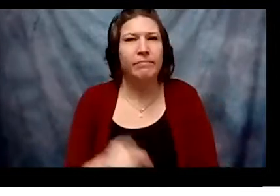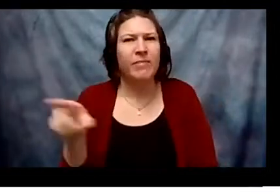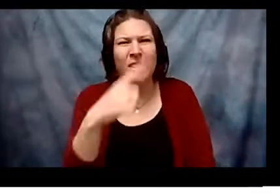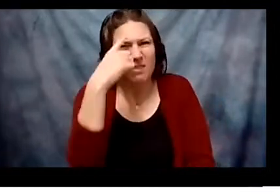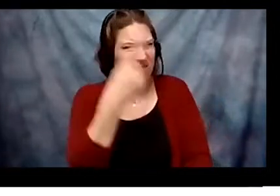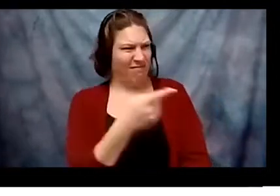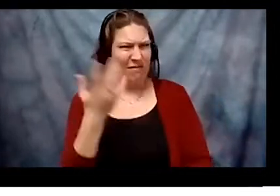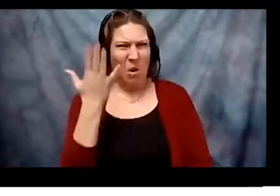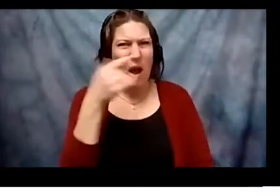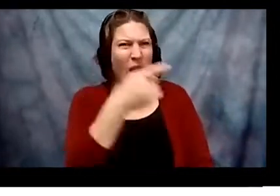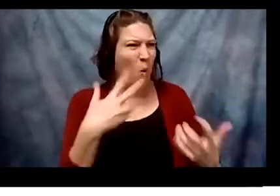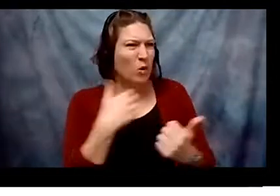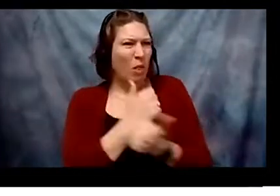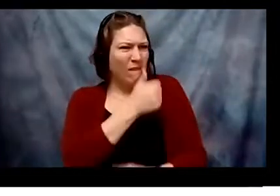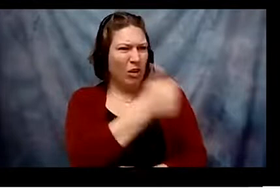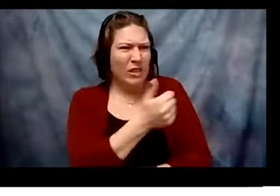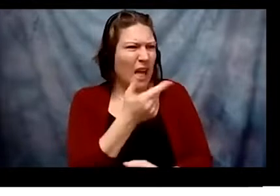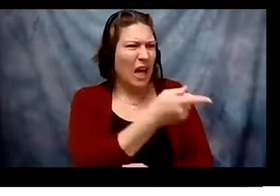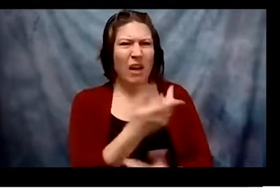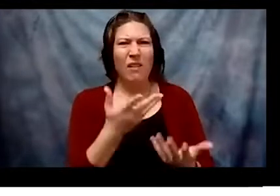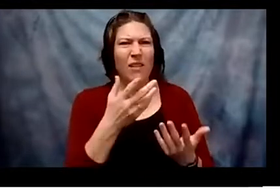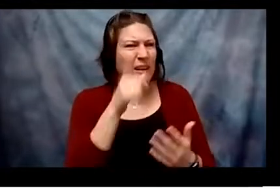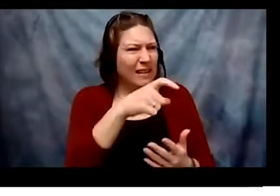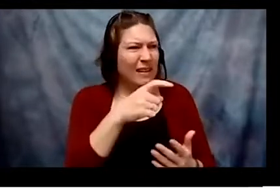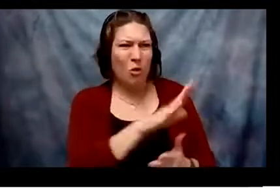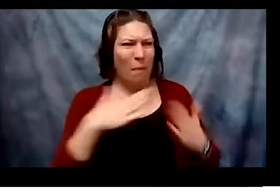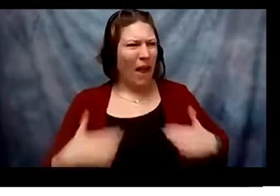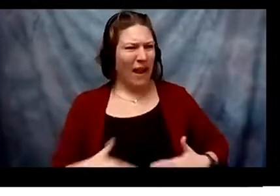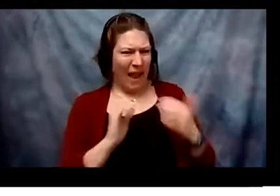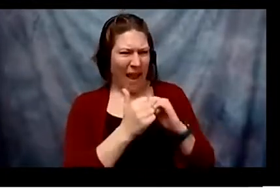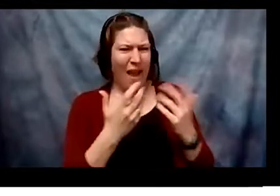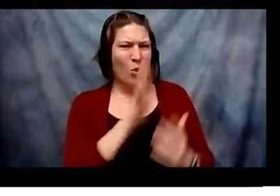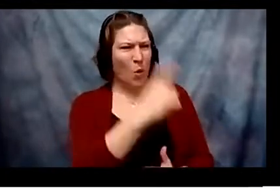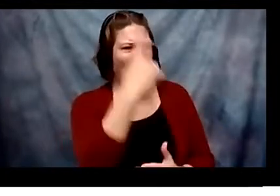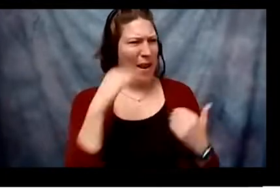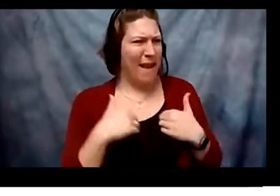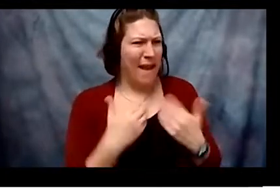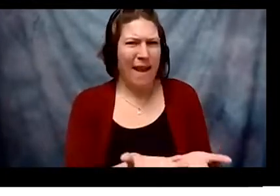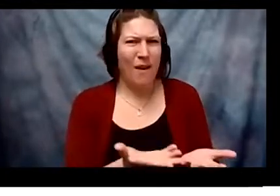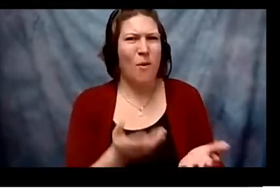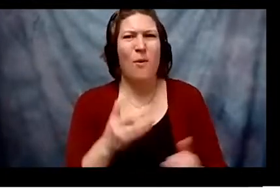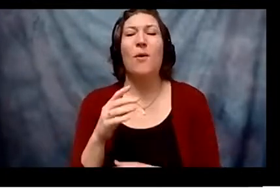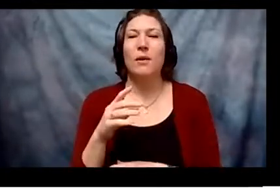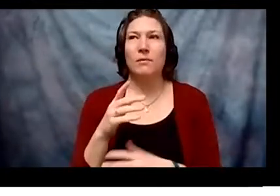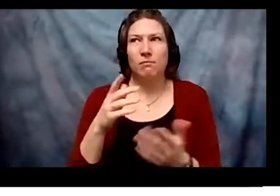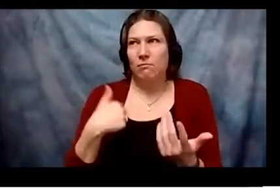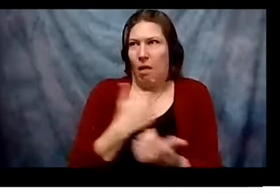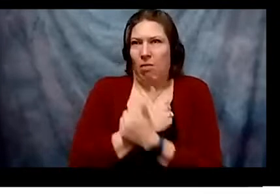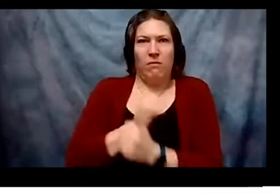I might love myself, my body, and my brain, just as it is.